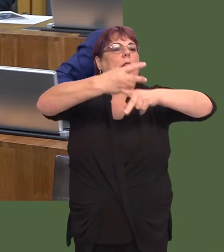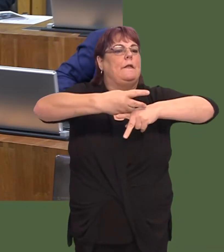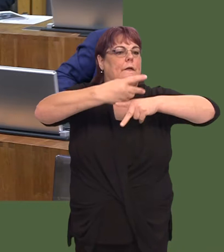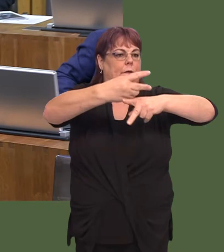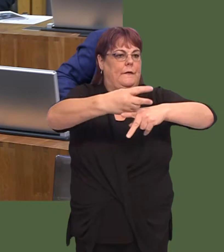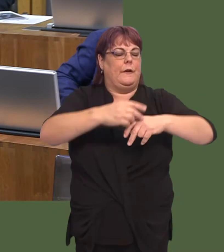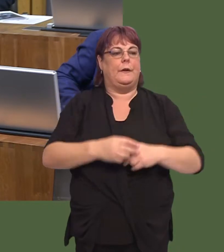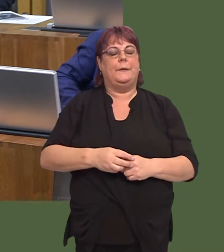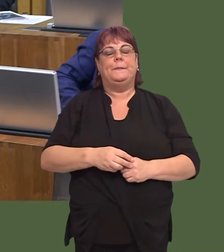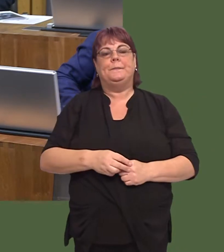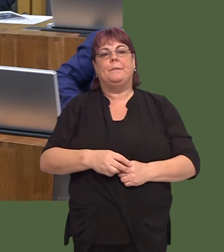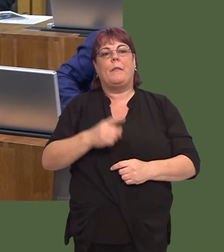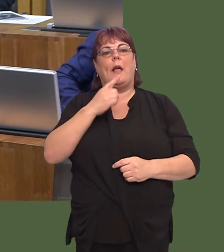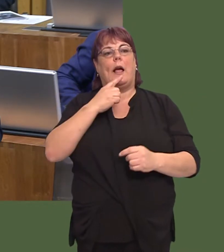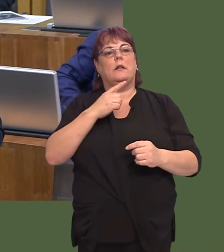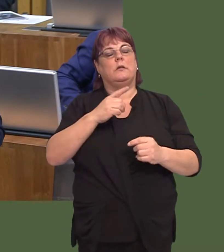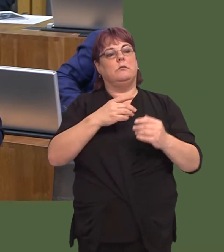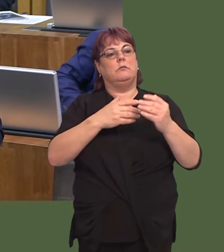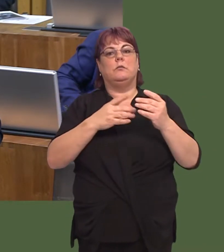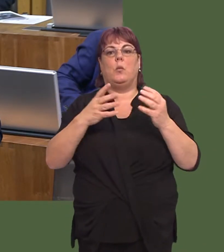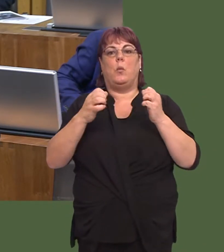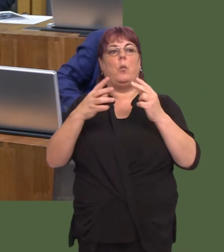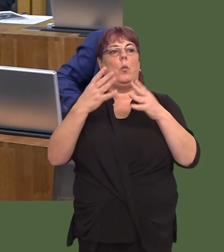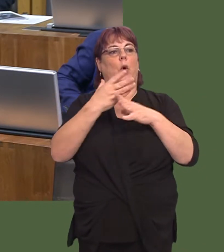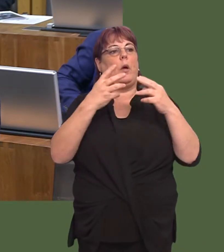As part of the budget agreement with Plaid Cymru, we did make £1 million extra available